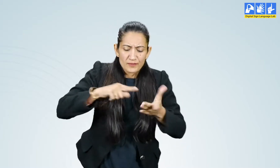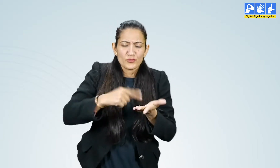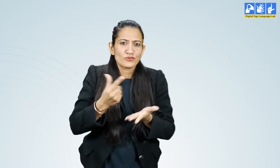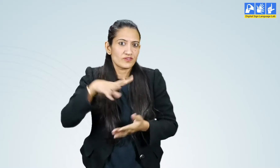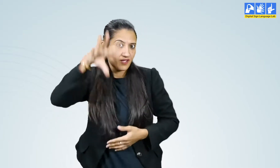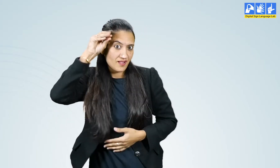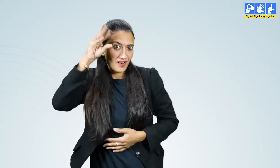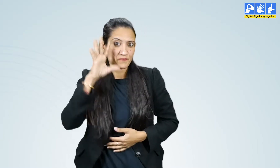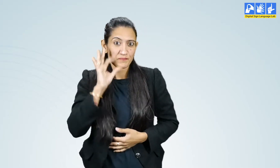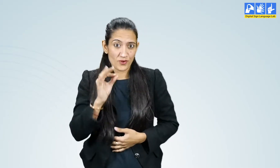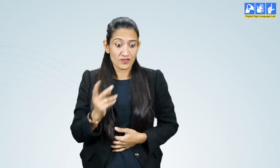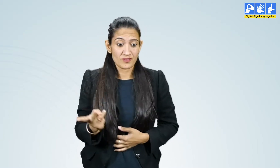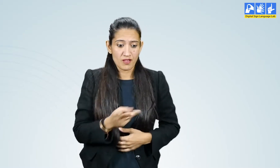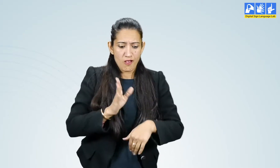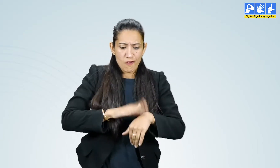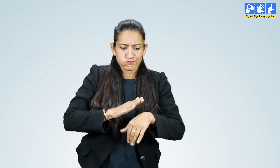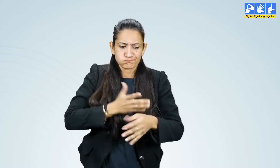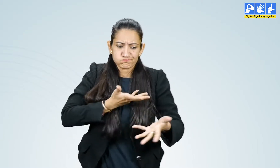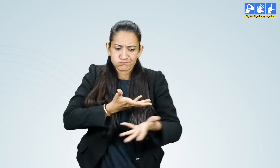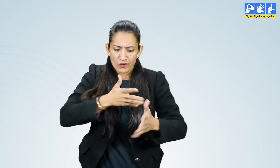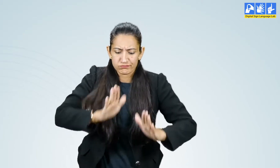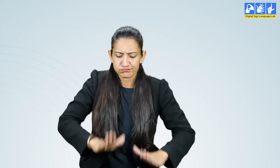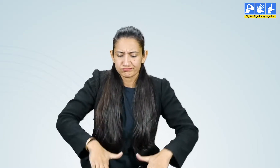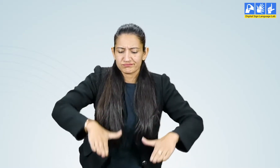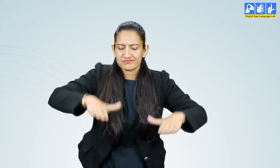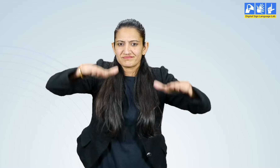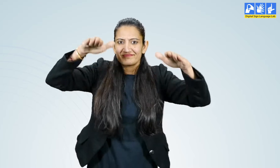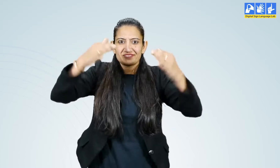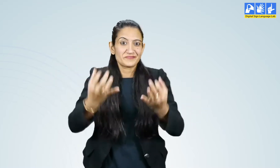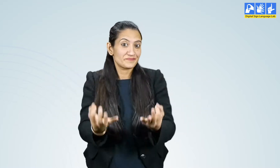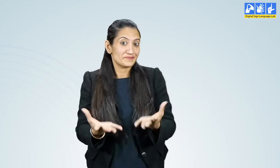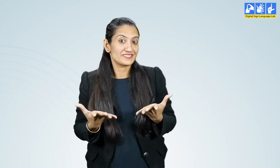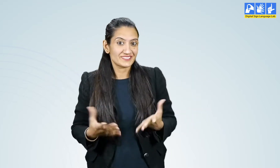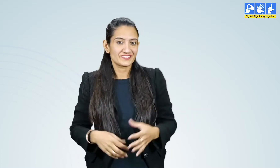You can learn sign language together and you and your child can grow together.